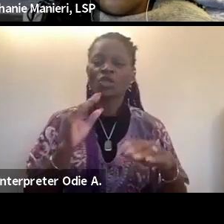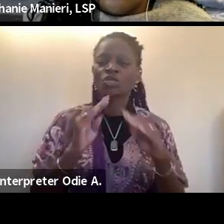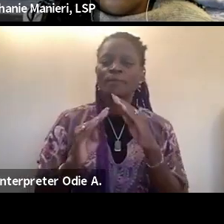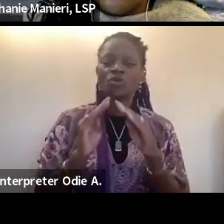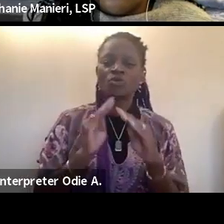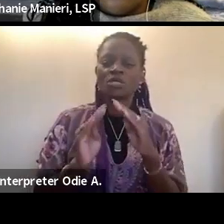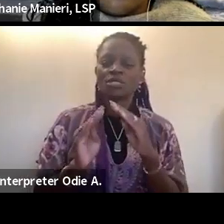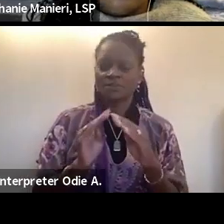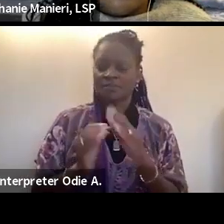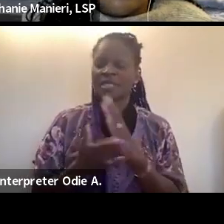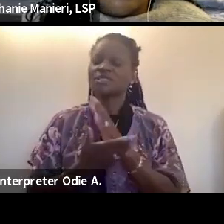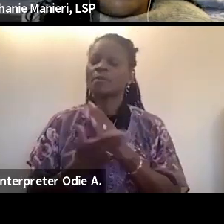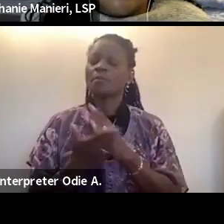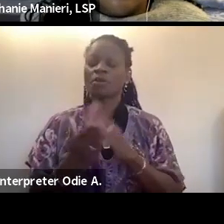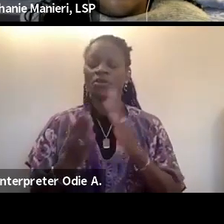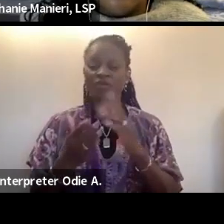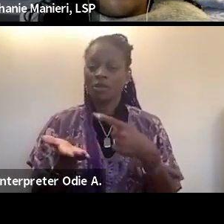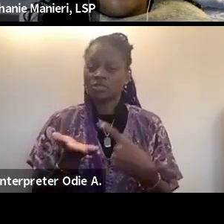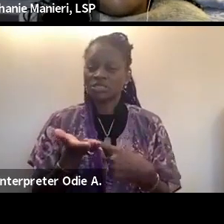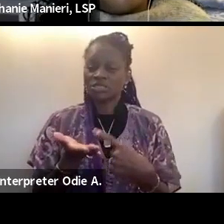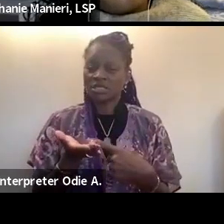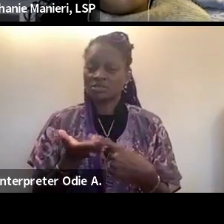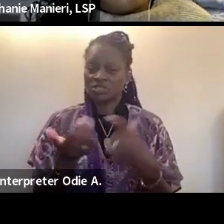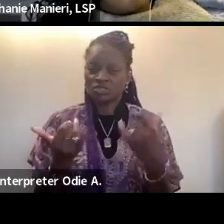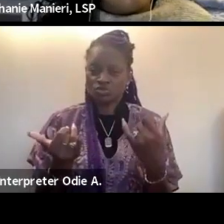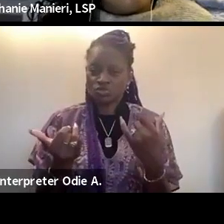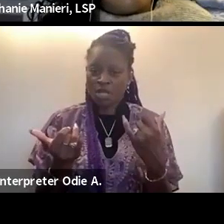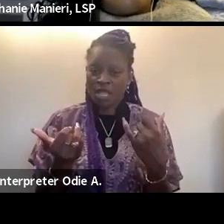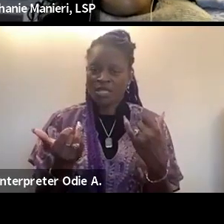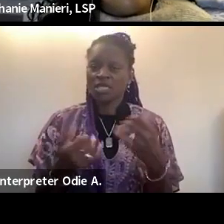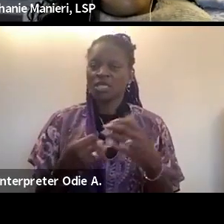We want to focus today's briefing on our equity approach to the vaccination,